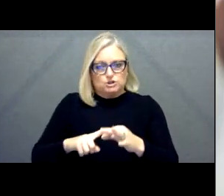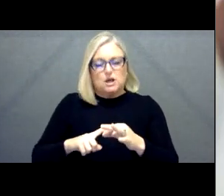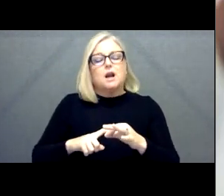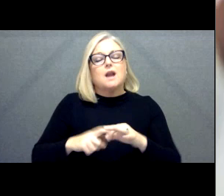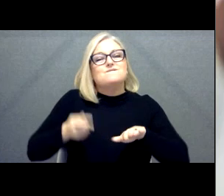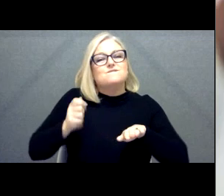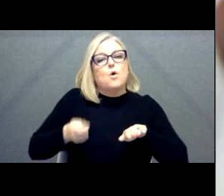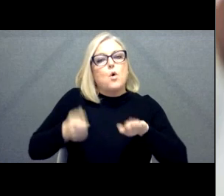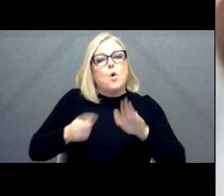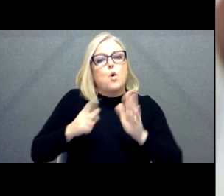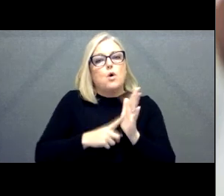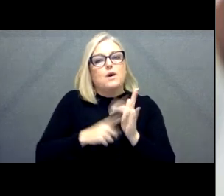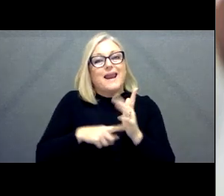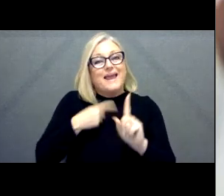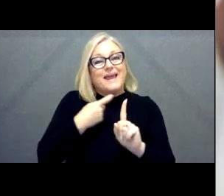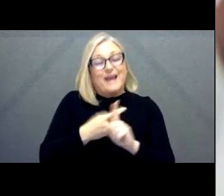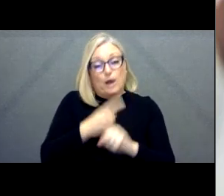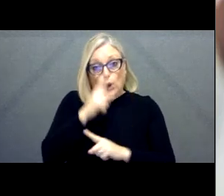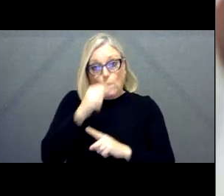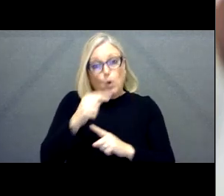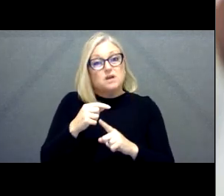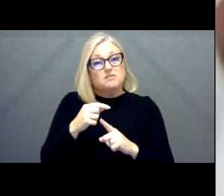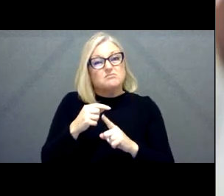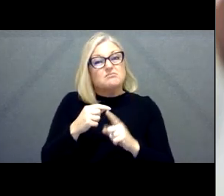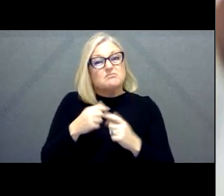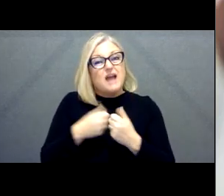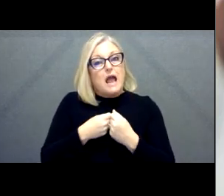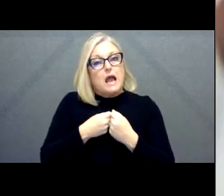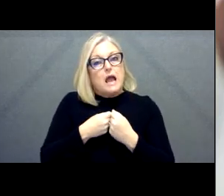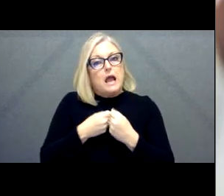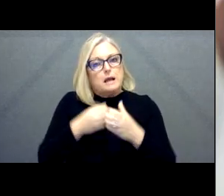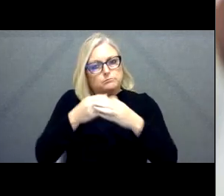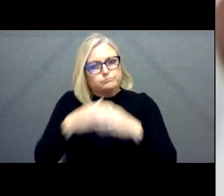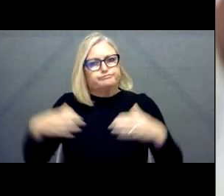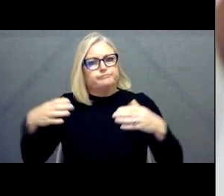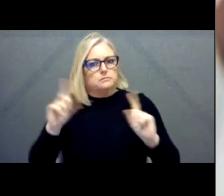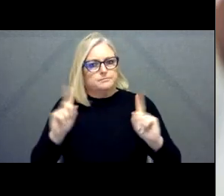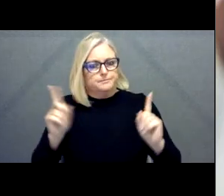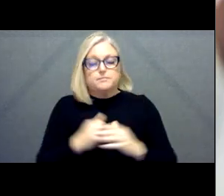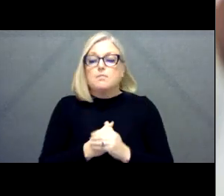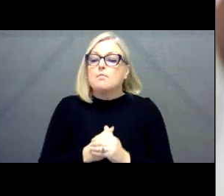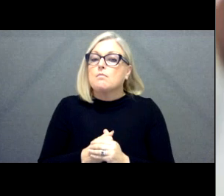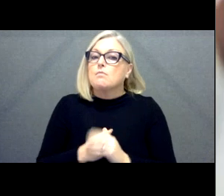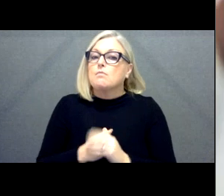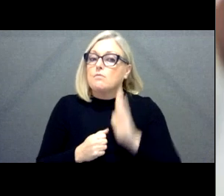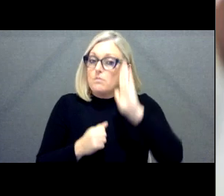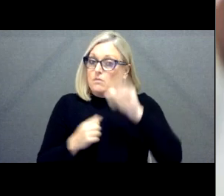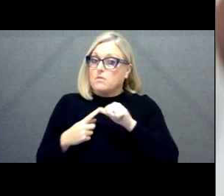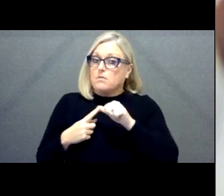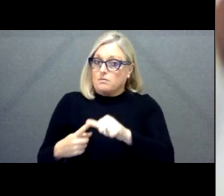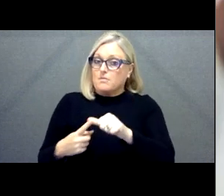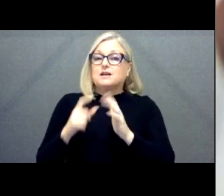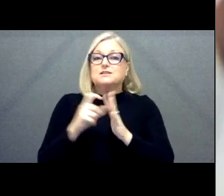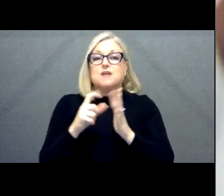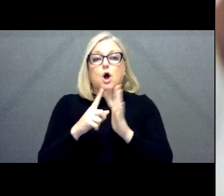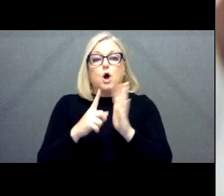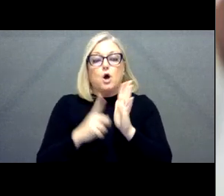expanded um so one of the recommendations in the Deloitte evaluation is um around expansion and that